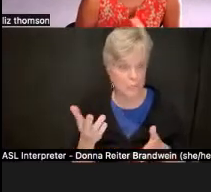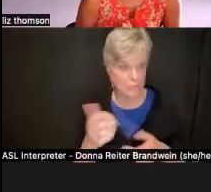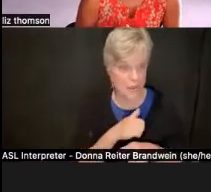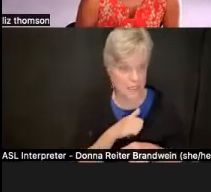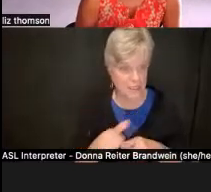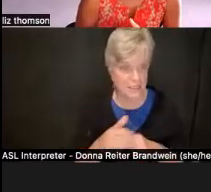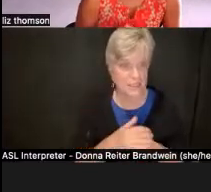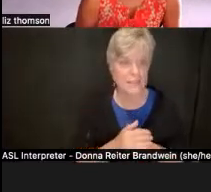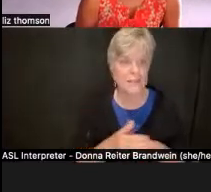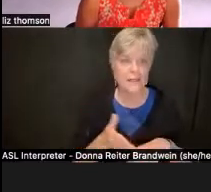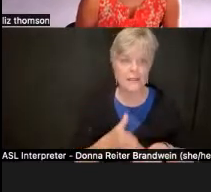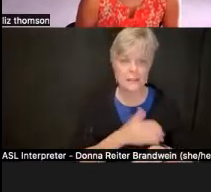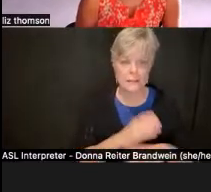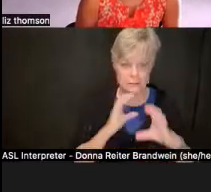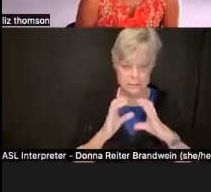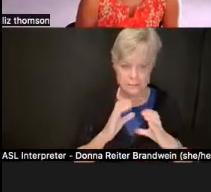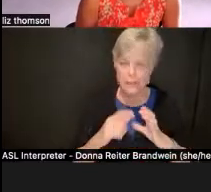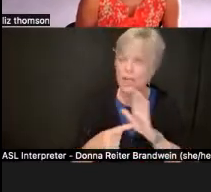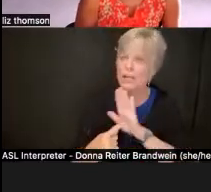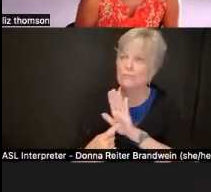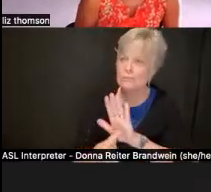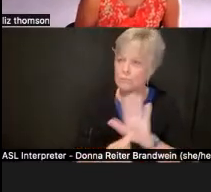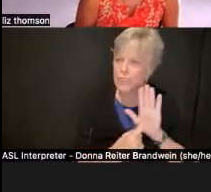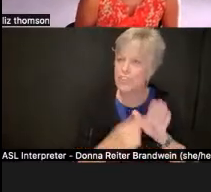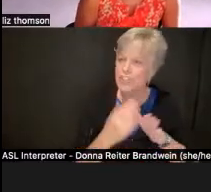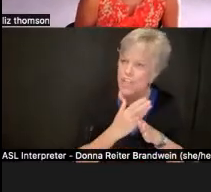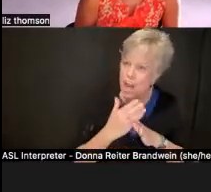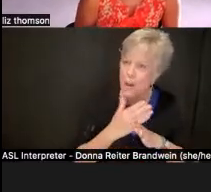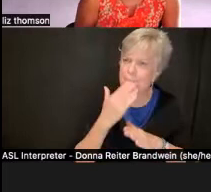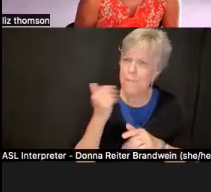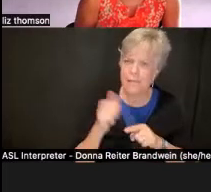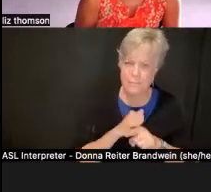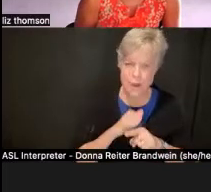share best practices in the community, which is exactly what the symposium is doing.